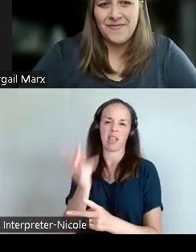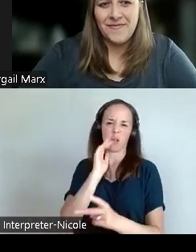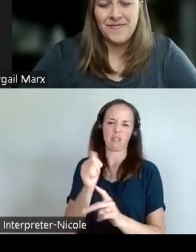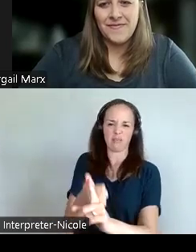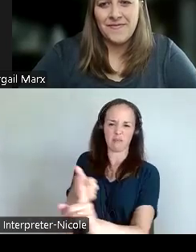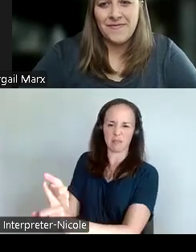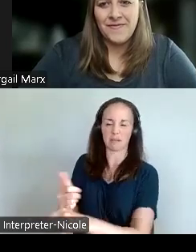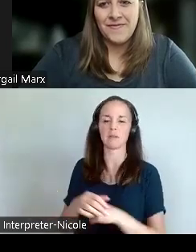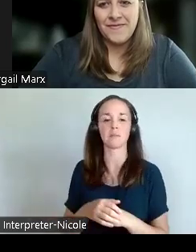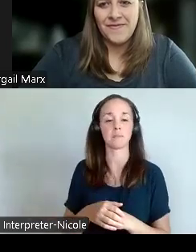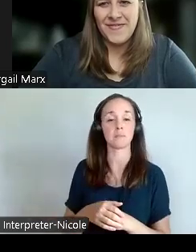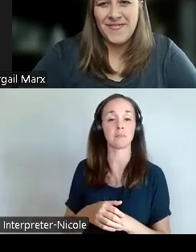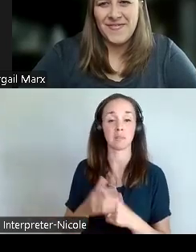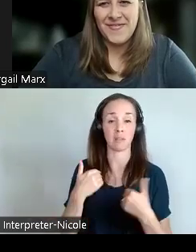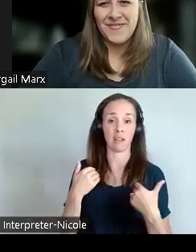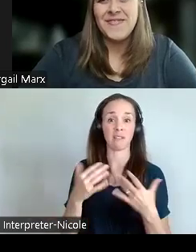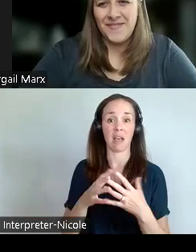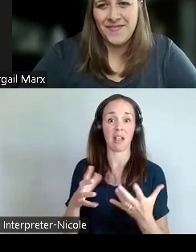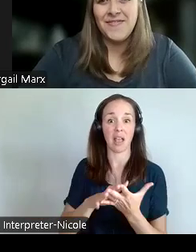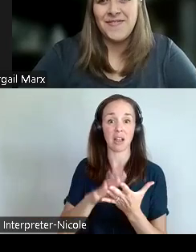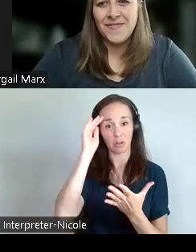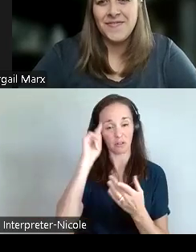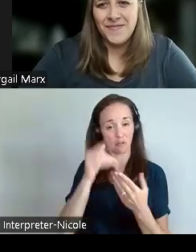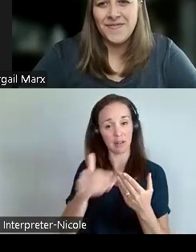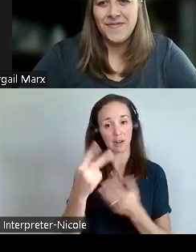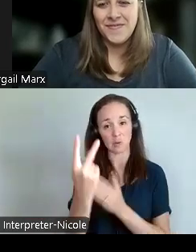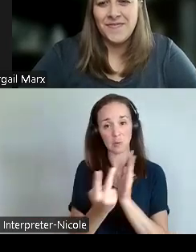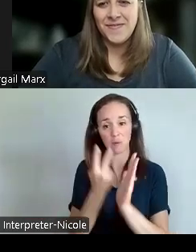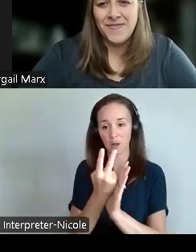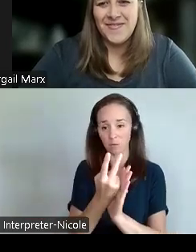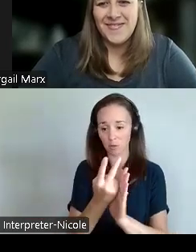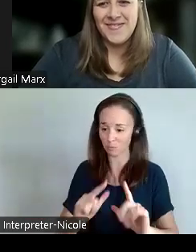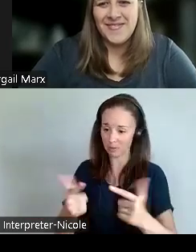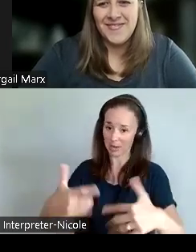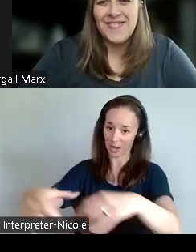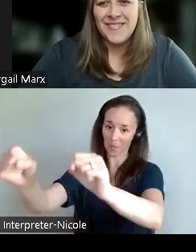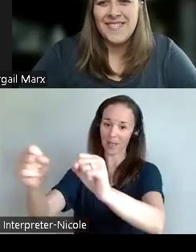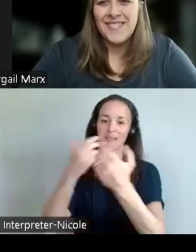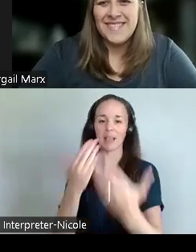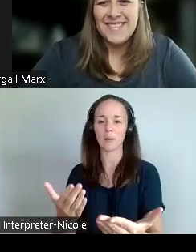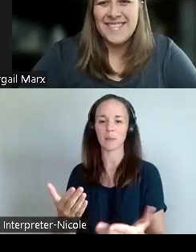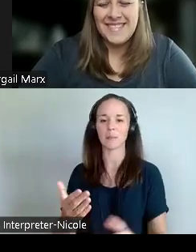got lots to learn over the next couple hours. So take it away. And thank you. >> Jennifer: Hello, everyone.